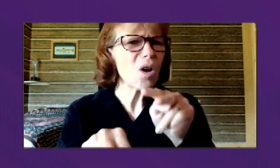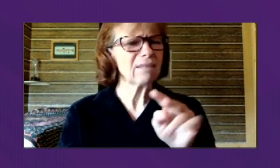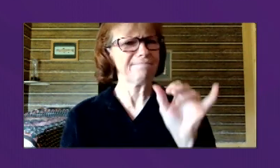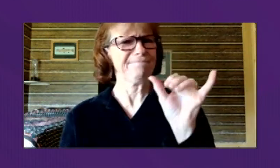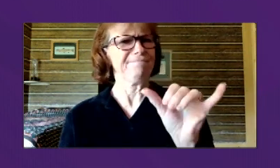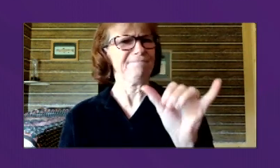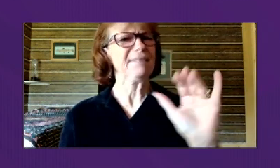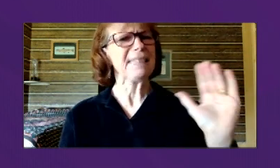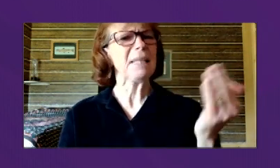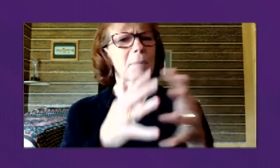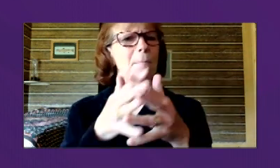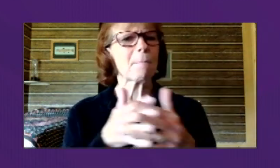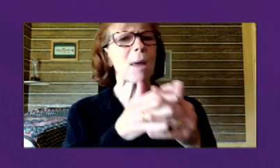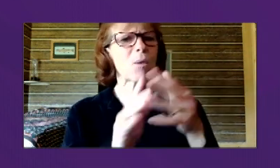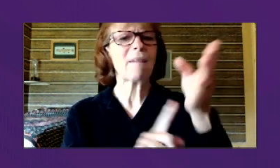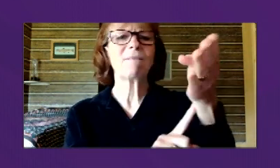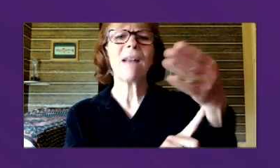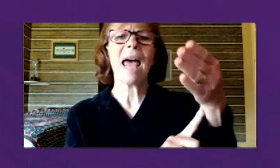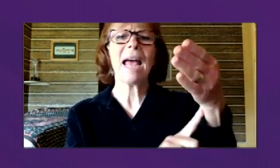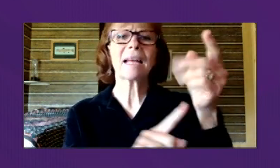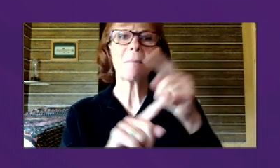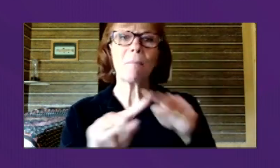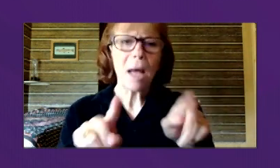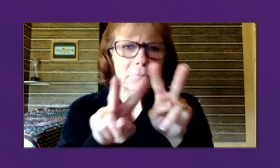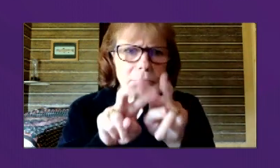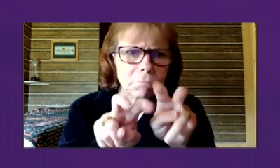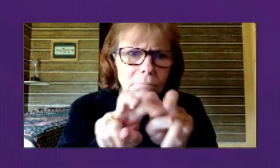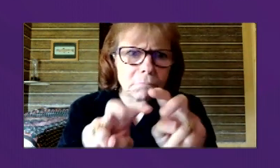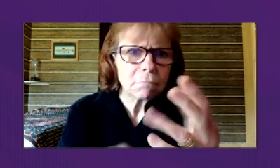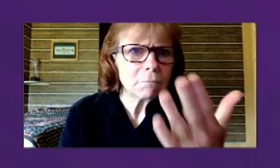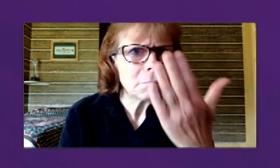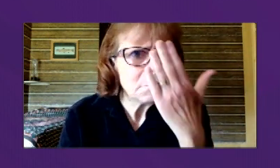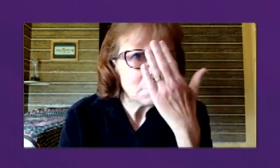American flag but when we look closer, you'll see that there are some notable differences.